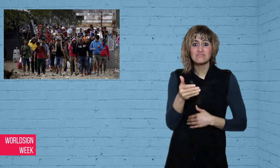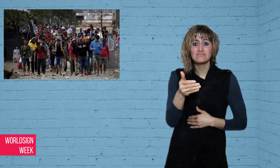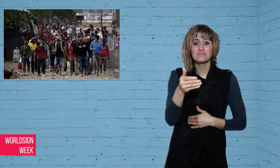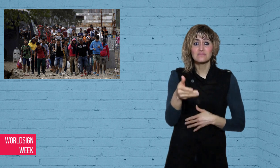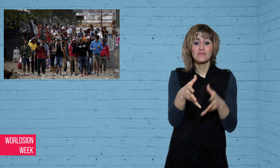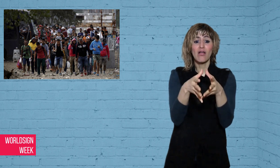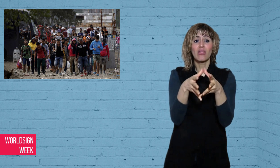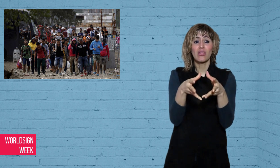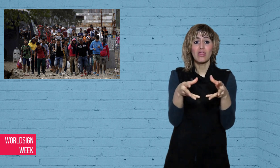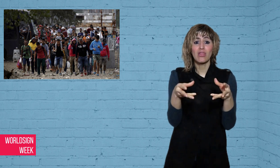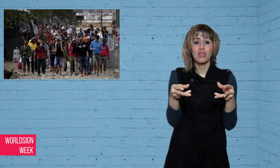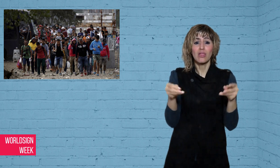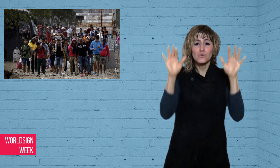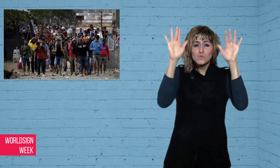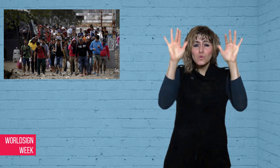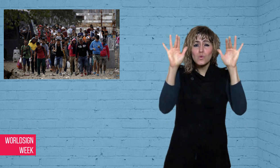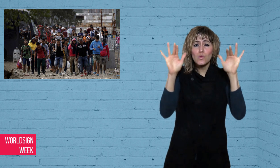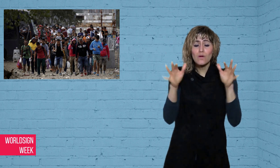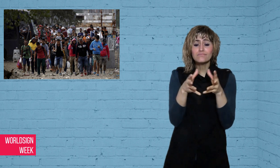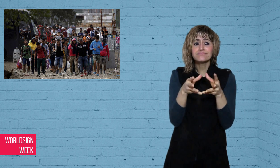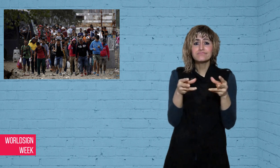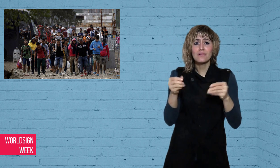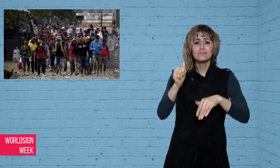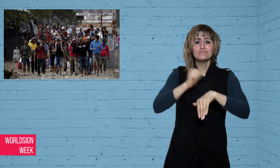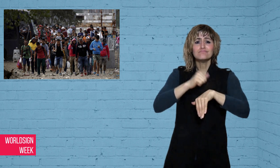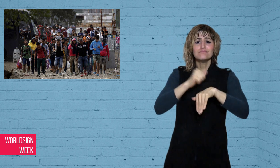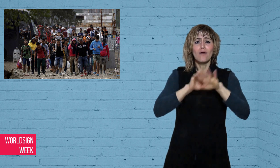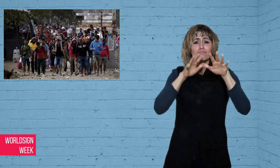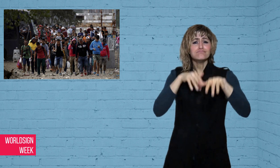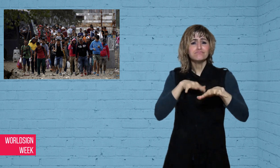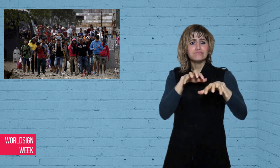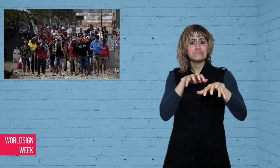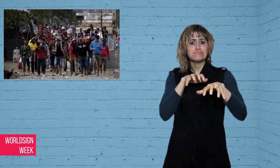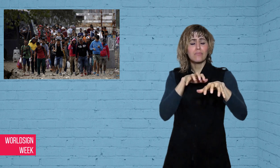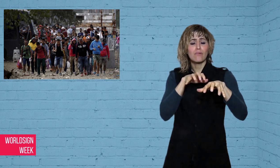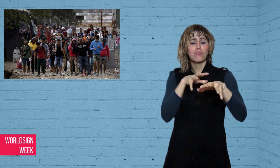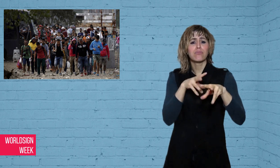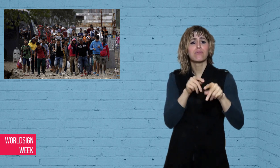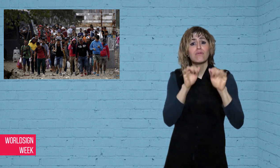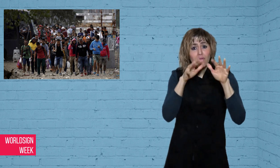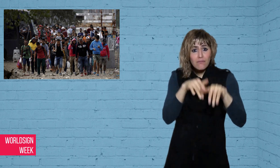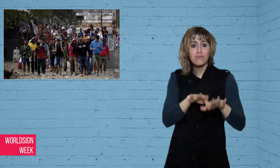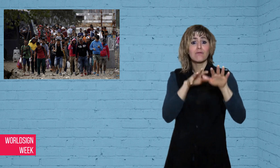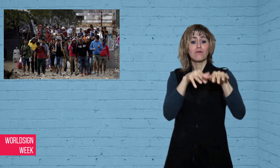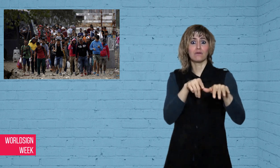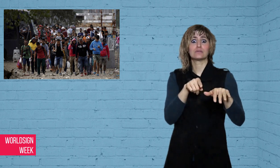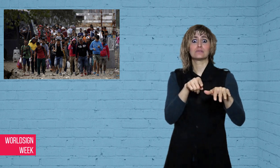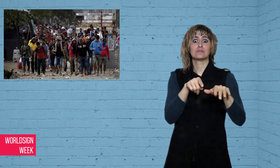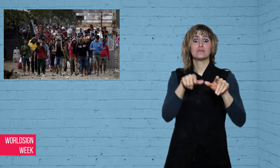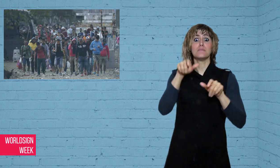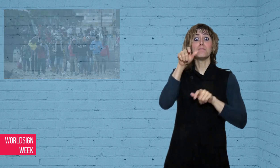people crossing the seas is expected to